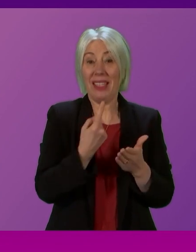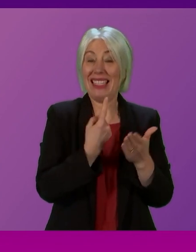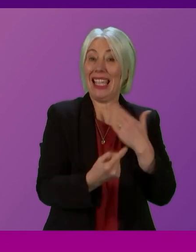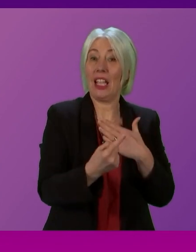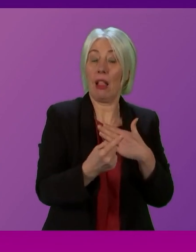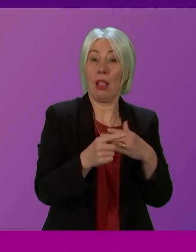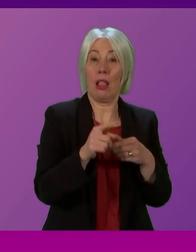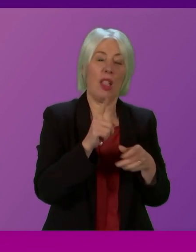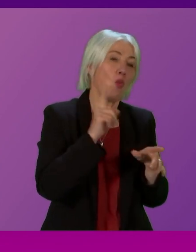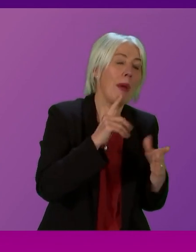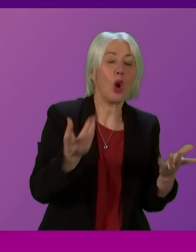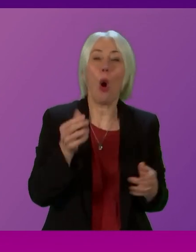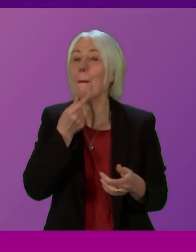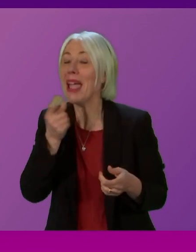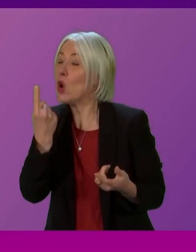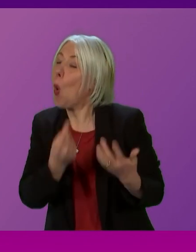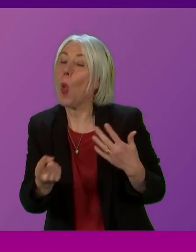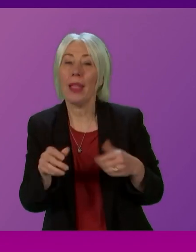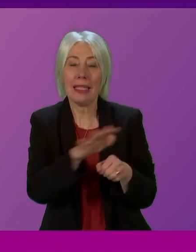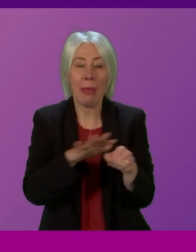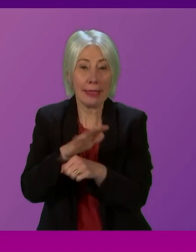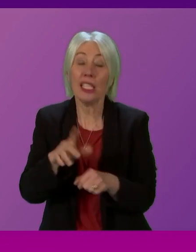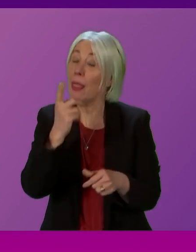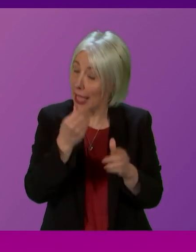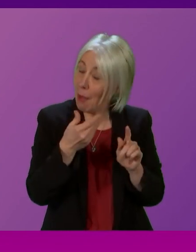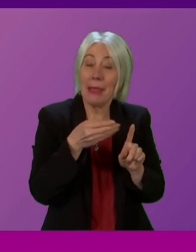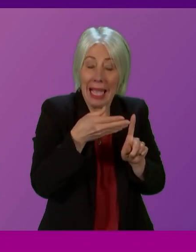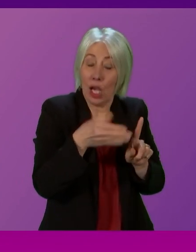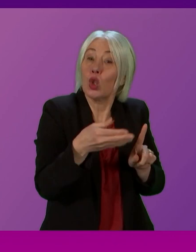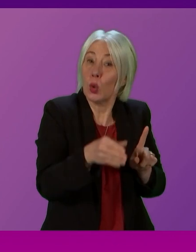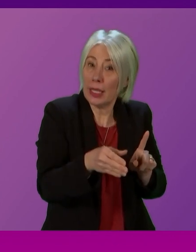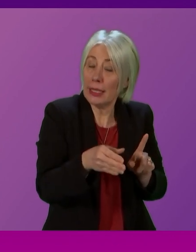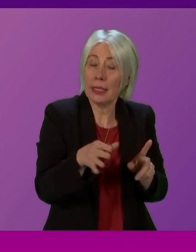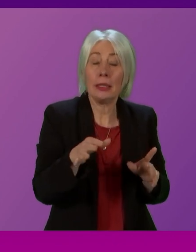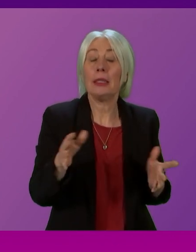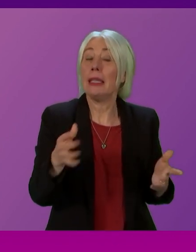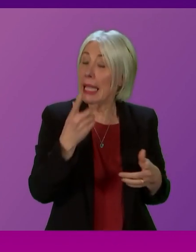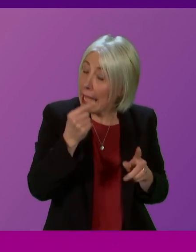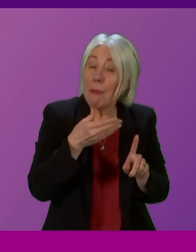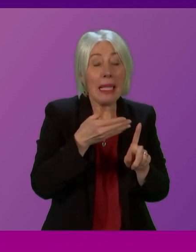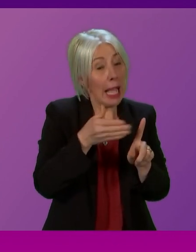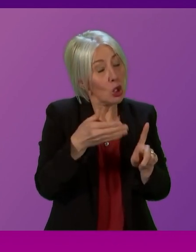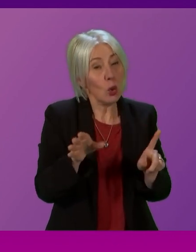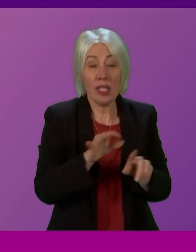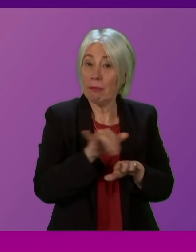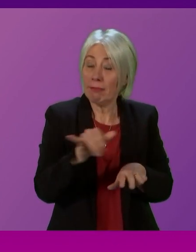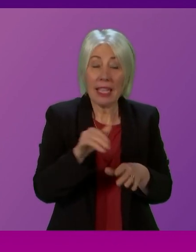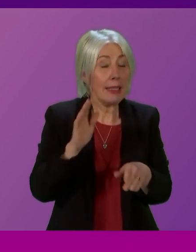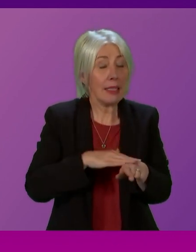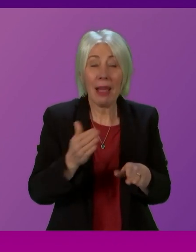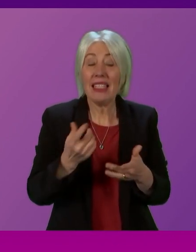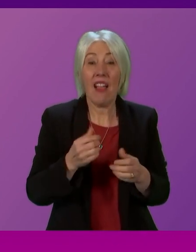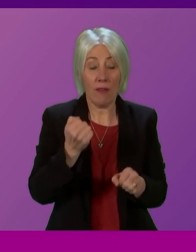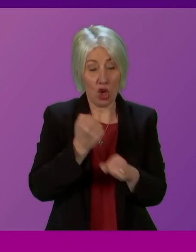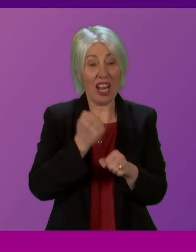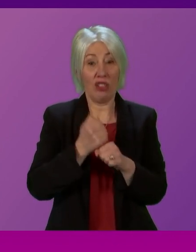in that legislation are met, regardless of whether they have a gender recognition certificate.